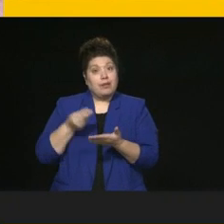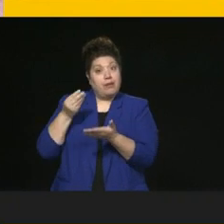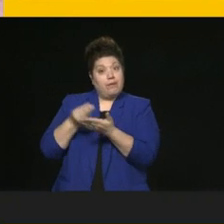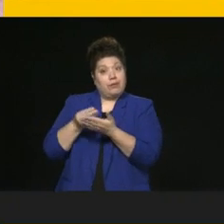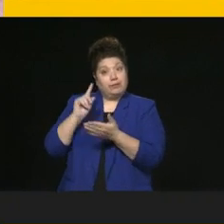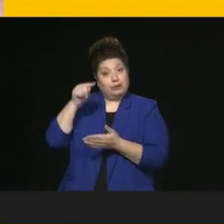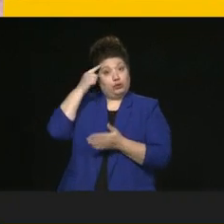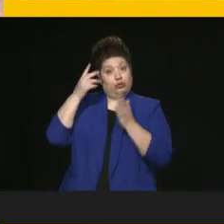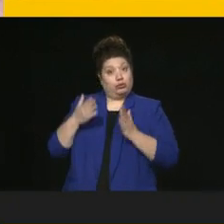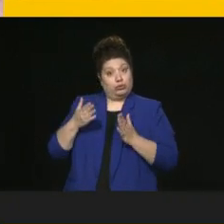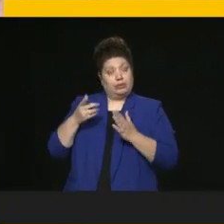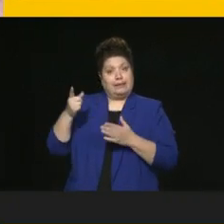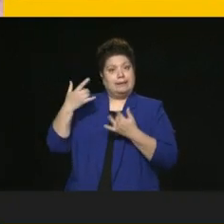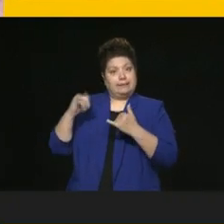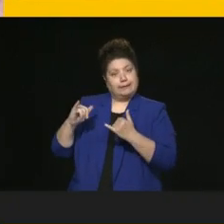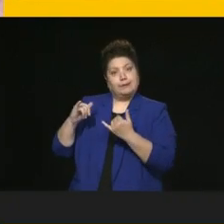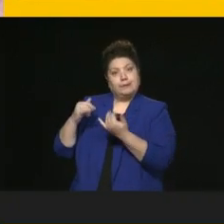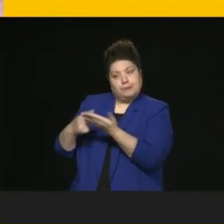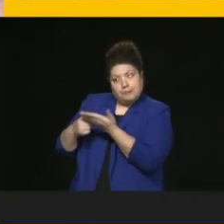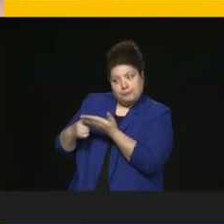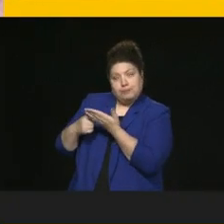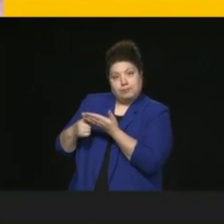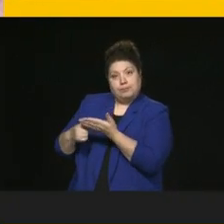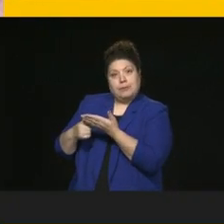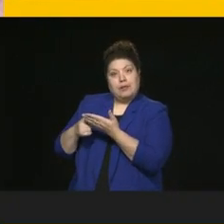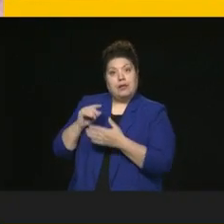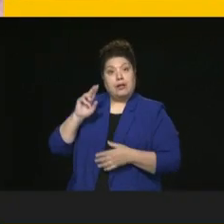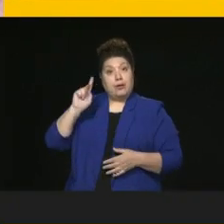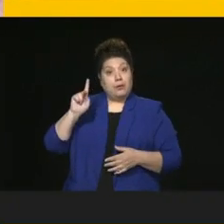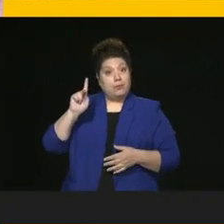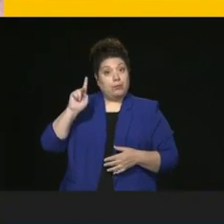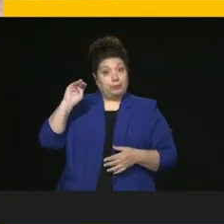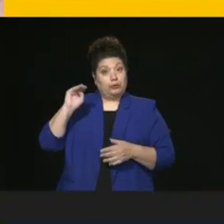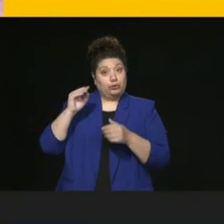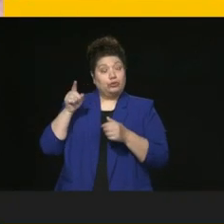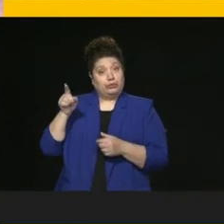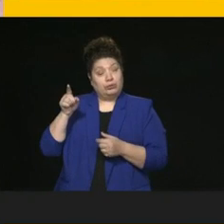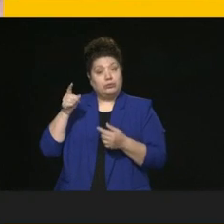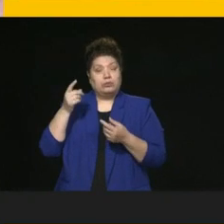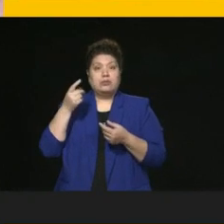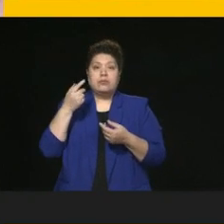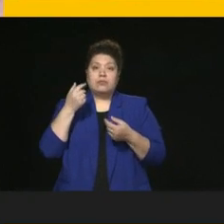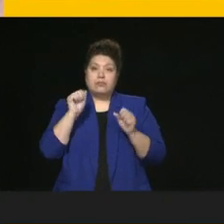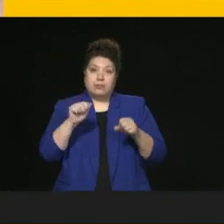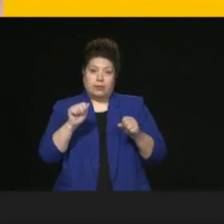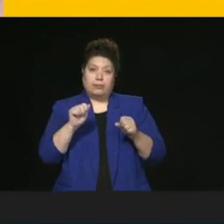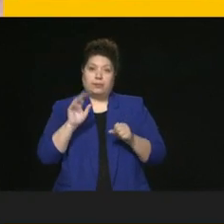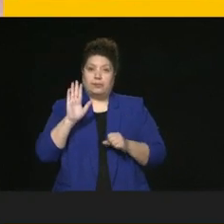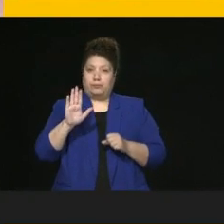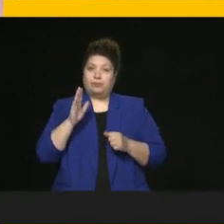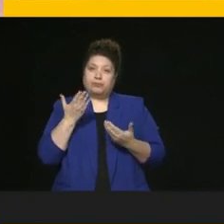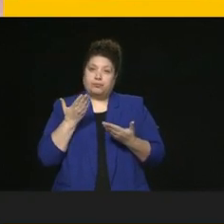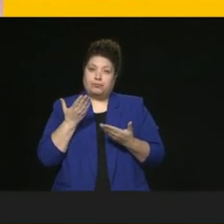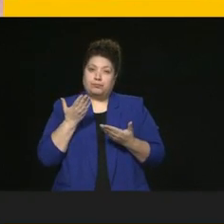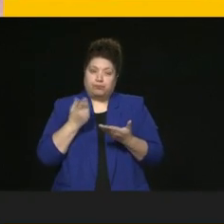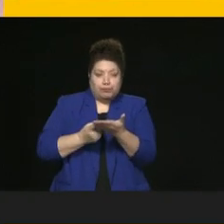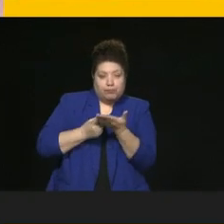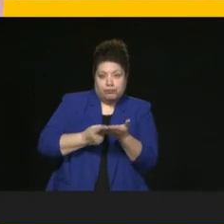AND THE FINANCE MINISTER HAS BEEN WORKING ON WITH HIS COLLEAGUES. THE PRIME MINISTER INTENDS TO